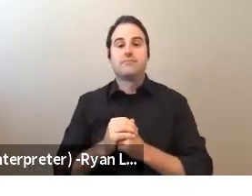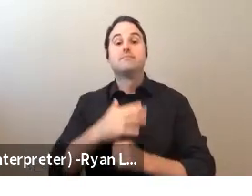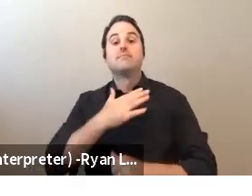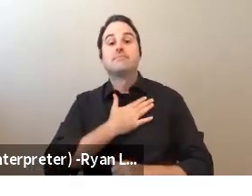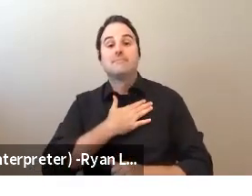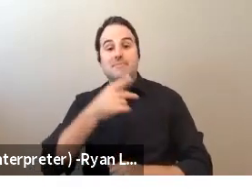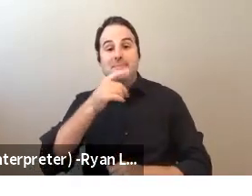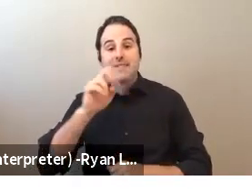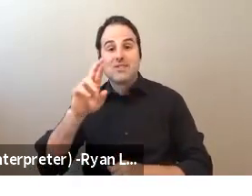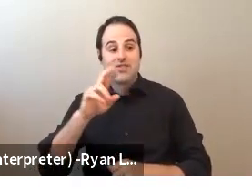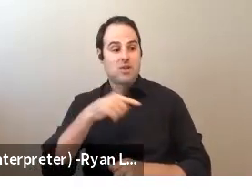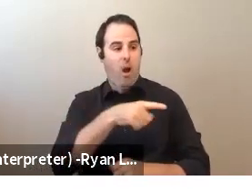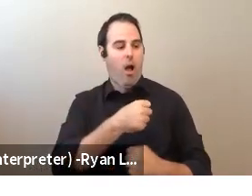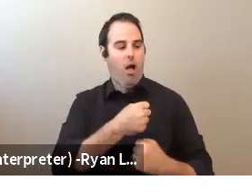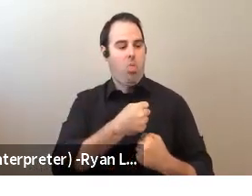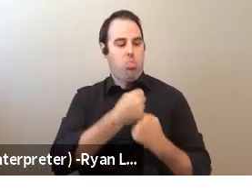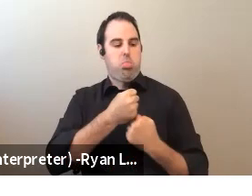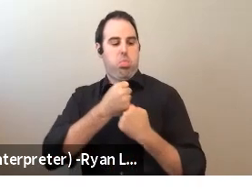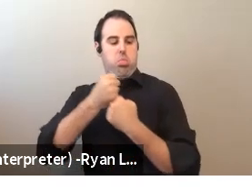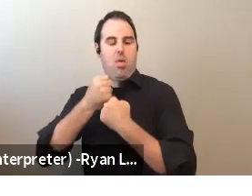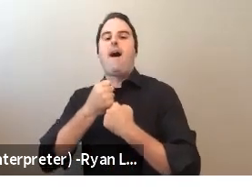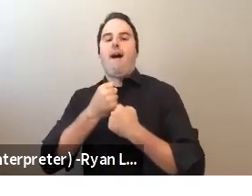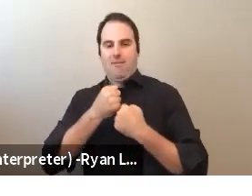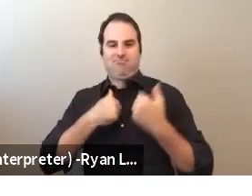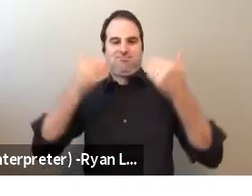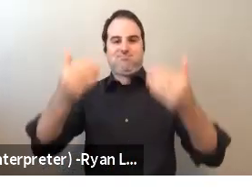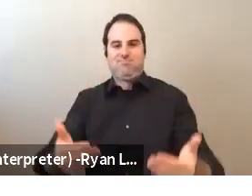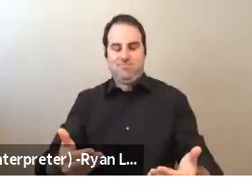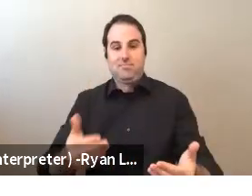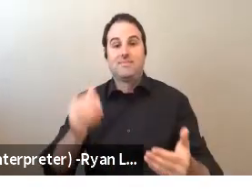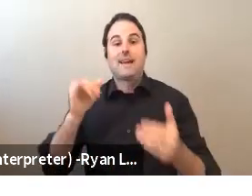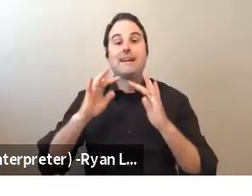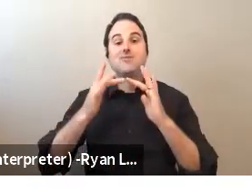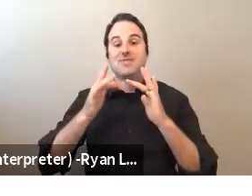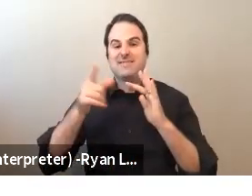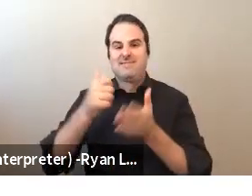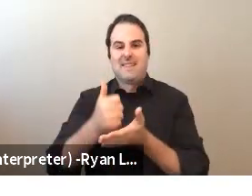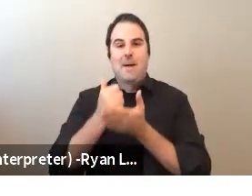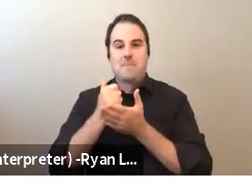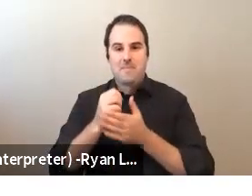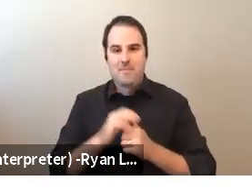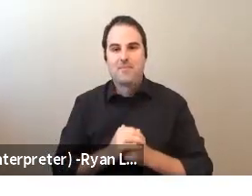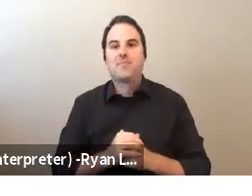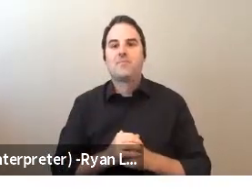It's what the internet is all about. It can be that easy. And when you skip the intermediaries.